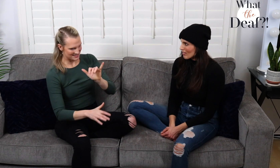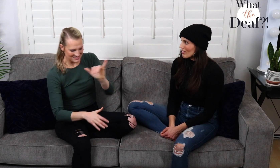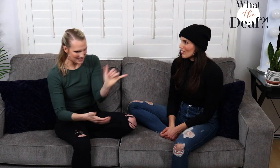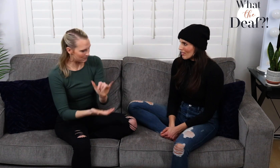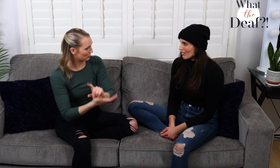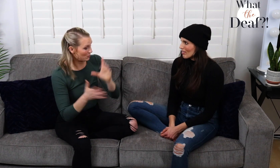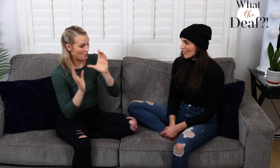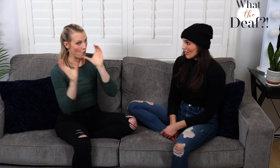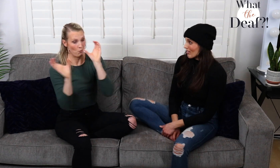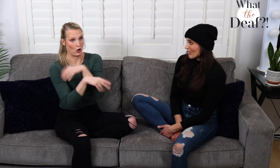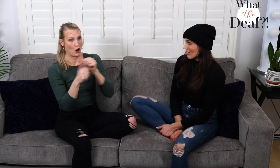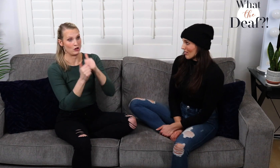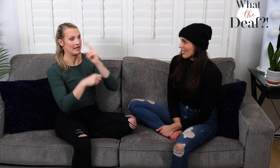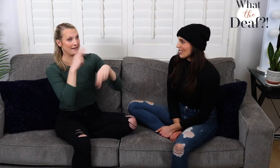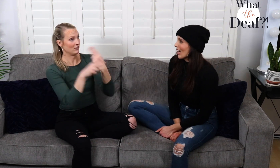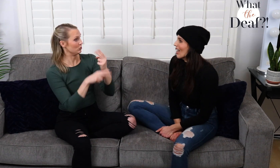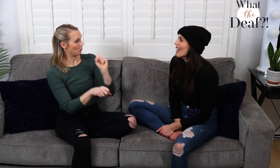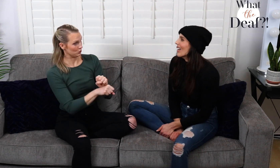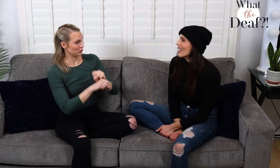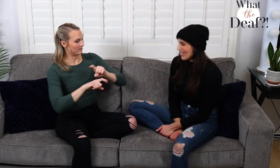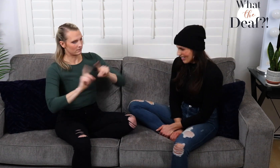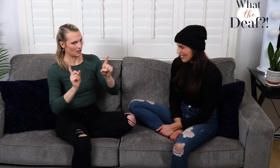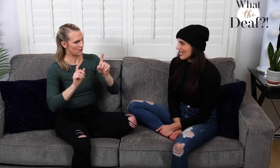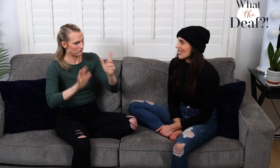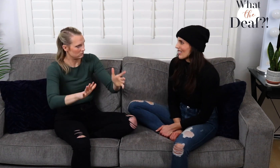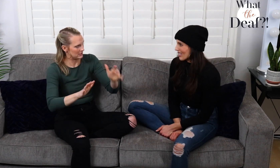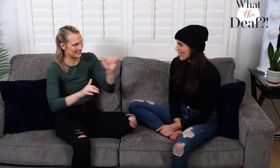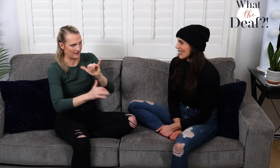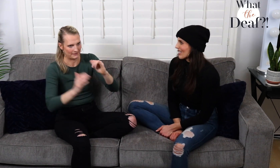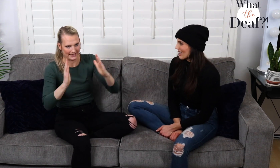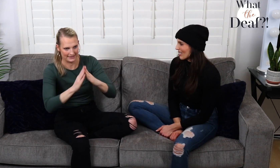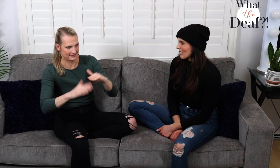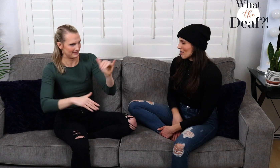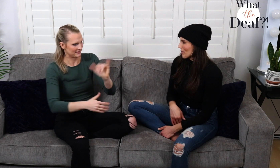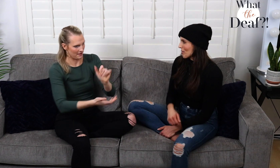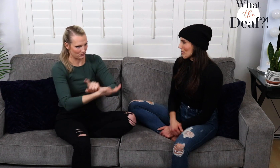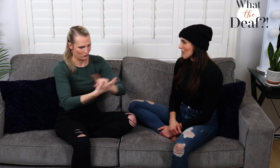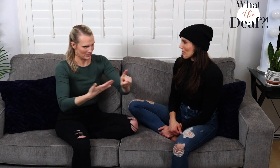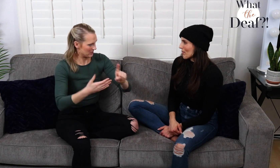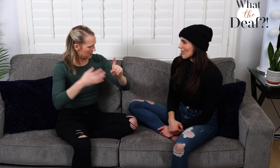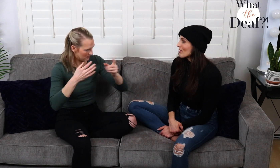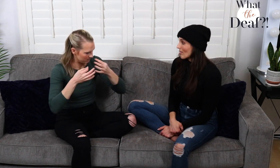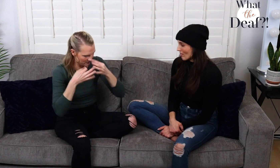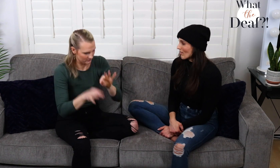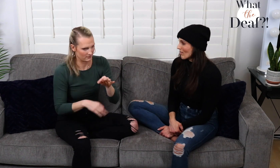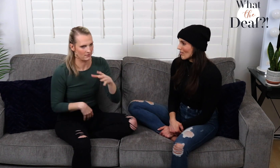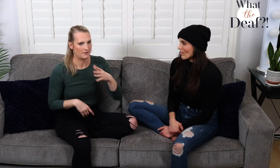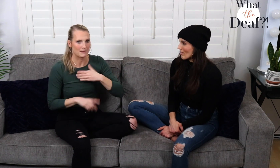it's crazy how the universe works, but we were in the same city, same week, close by and so he reached